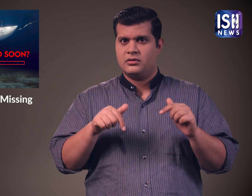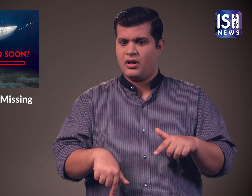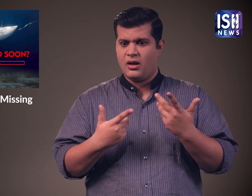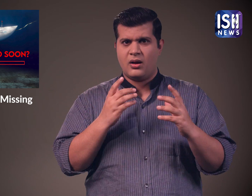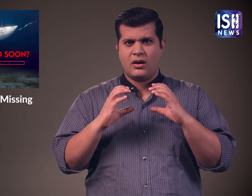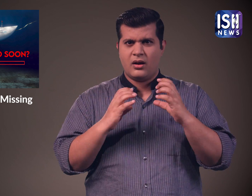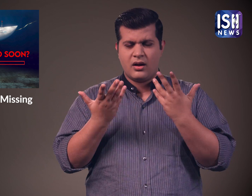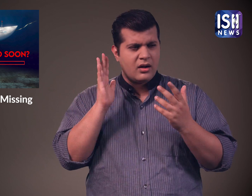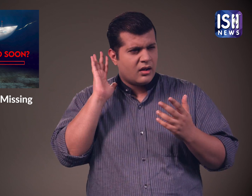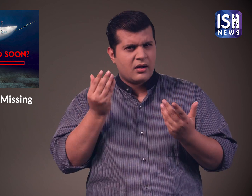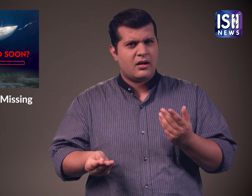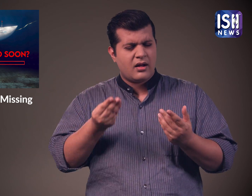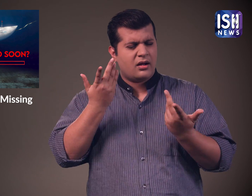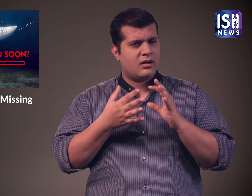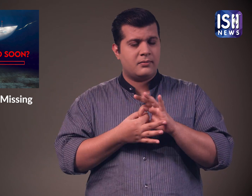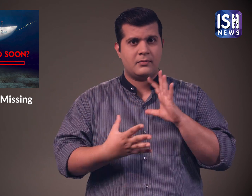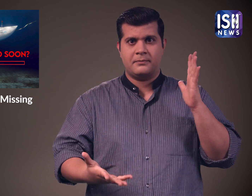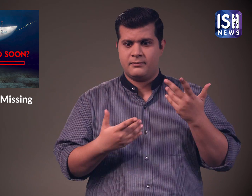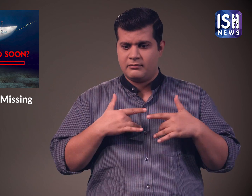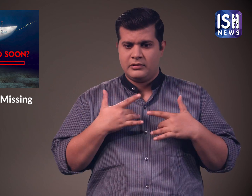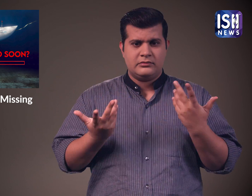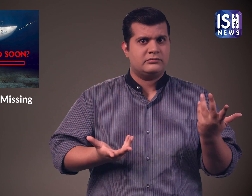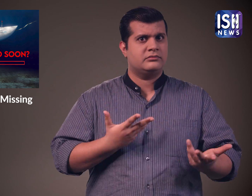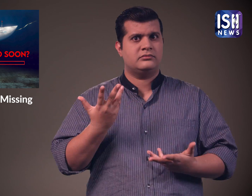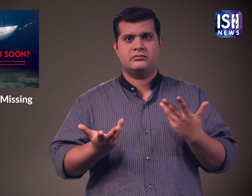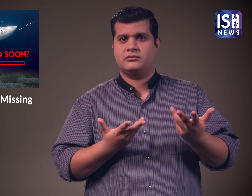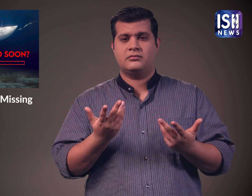However the submersible has not sent any message till now.